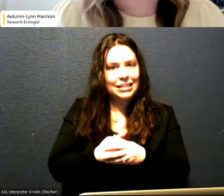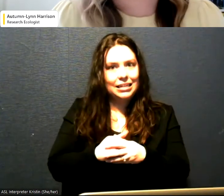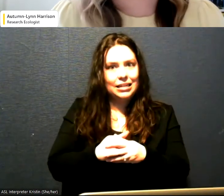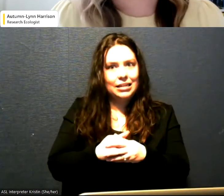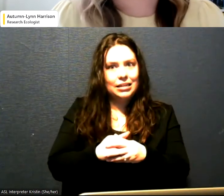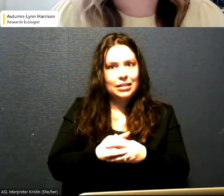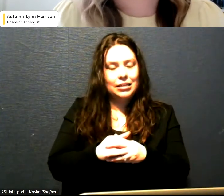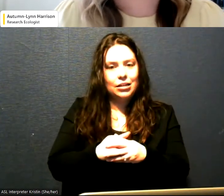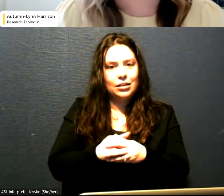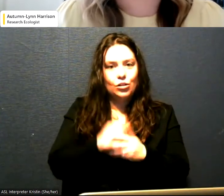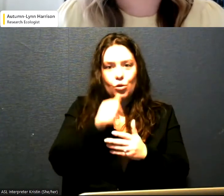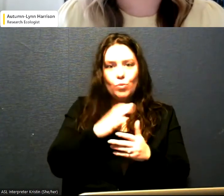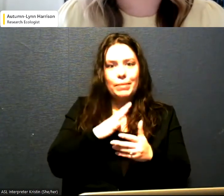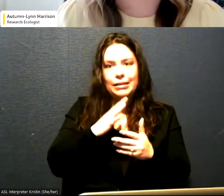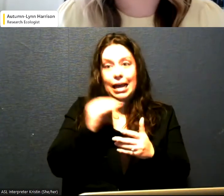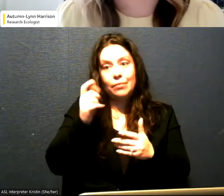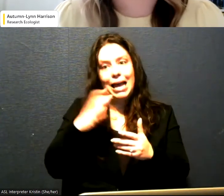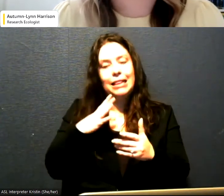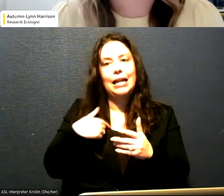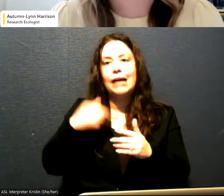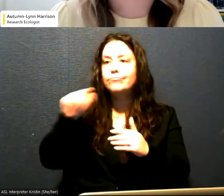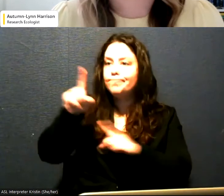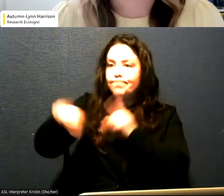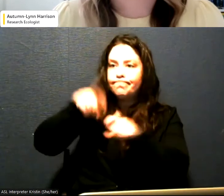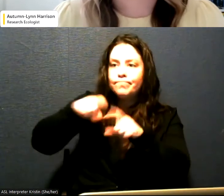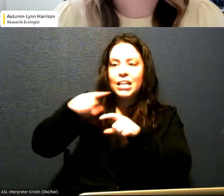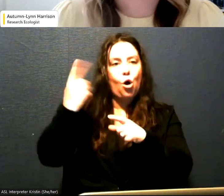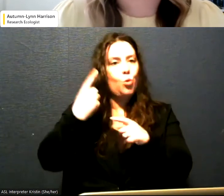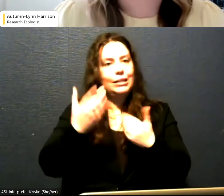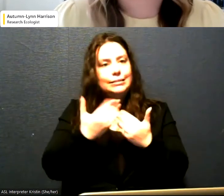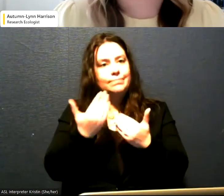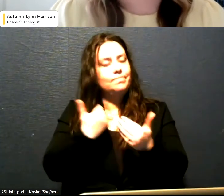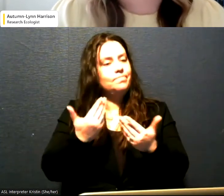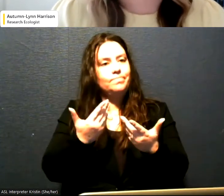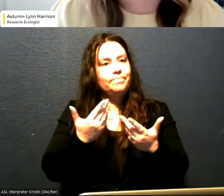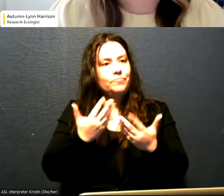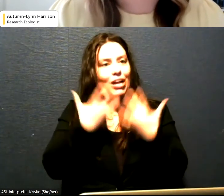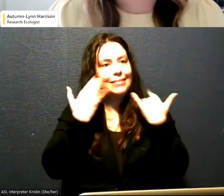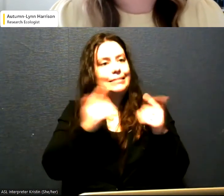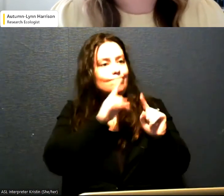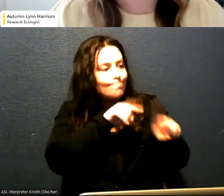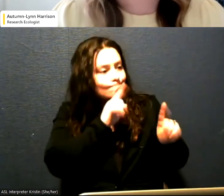questions that I had and yeah. >>Erika: I love that and I love that um you're bringing up um someone